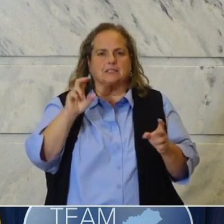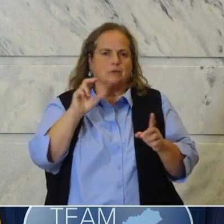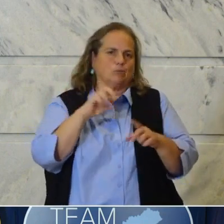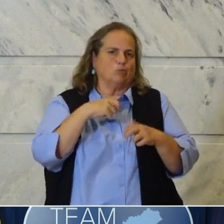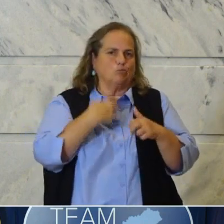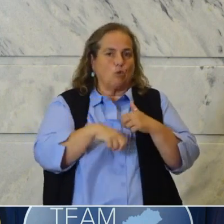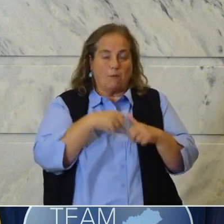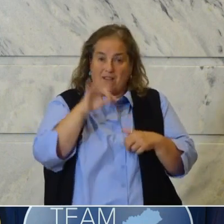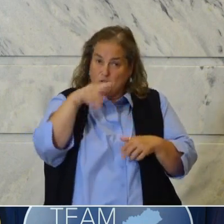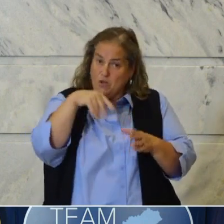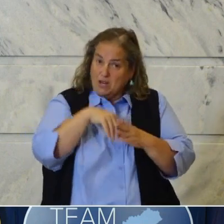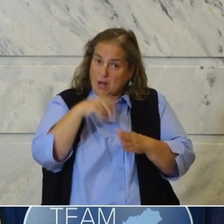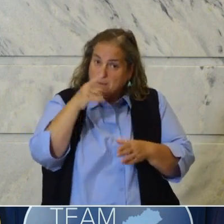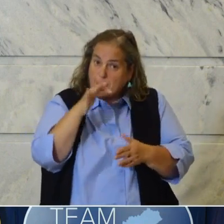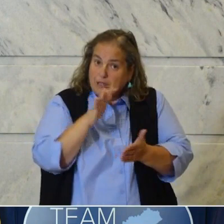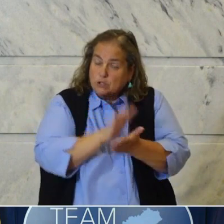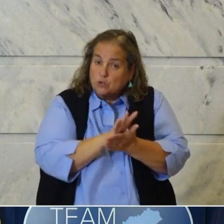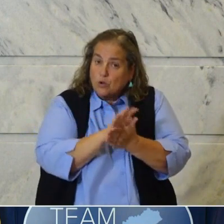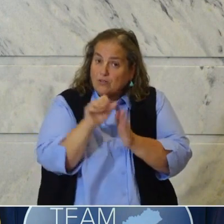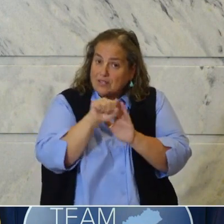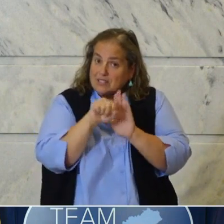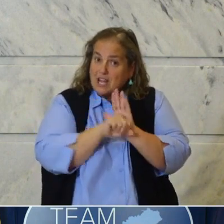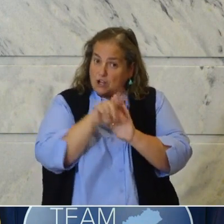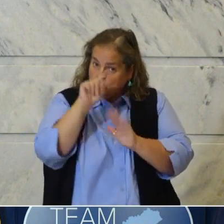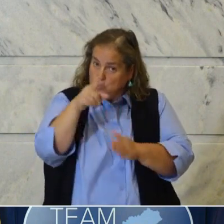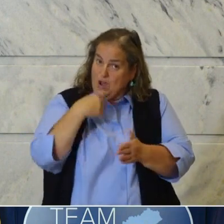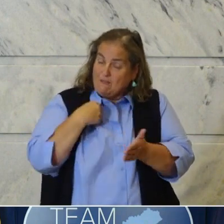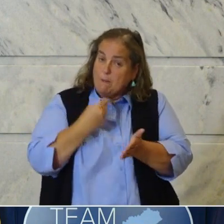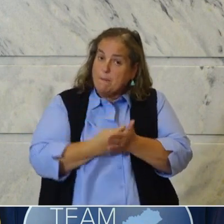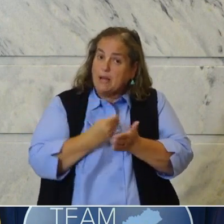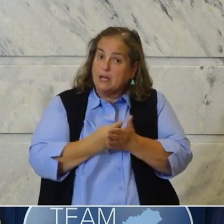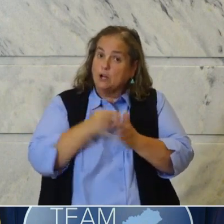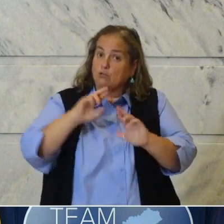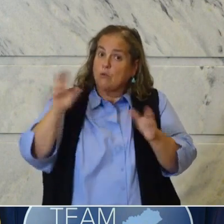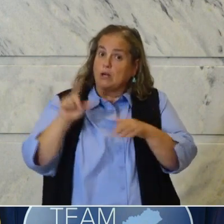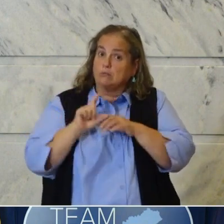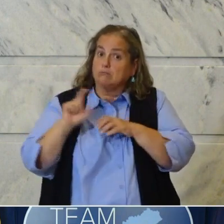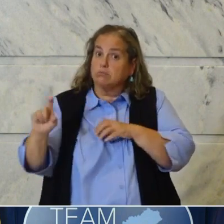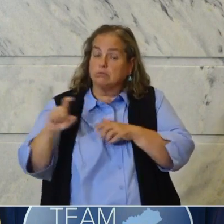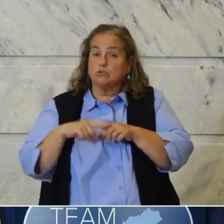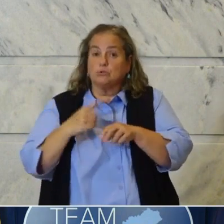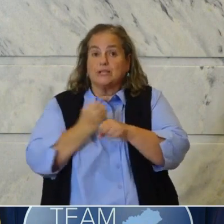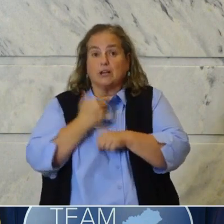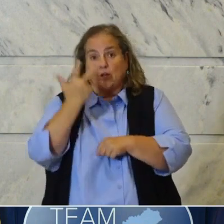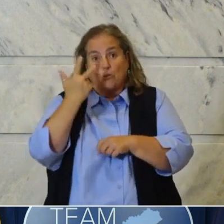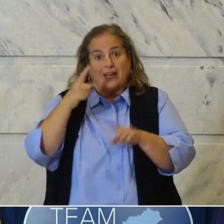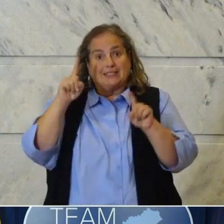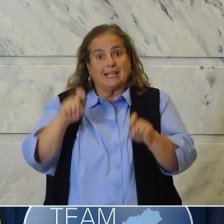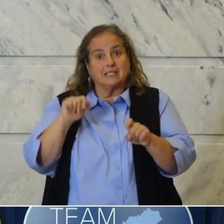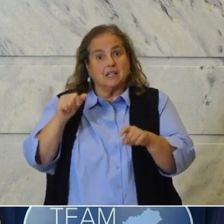the state or you're in a private school. Do you have the money in? The resource is in the ability to secure three tests a week for the students to play sports.